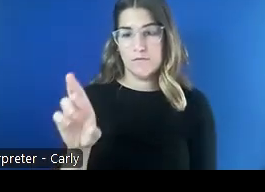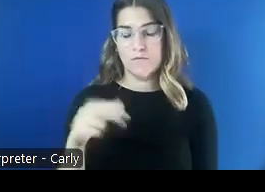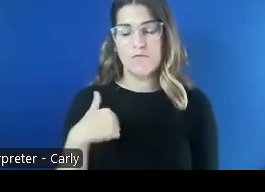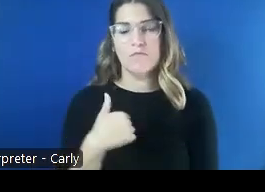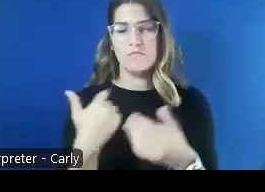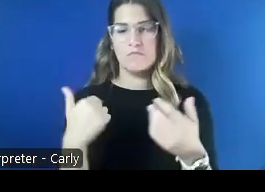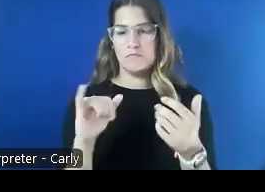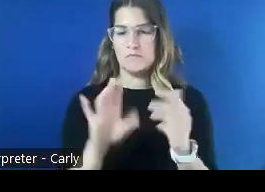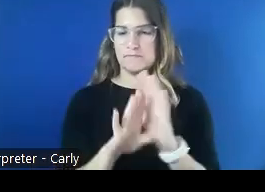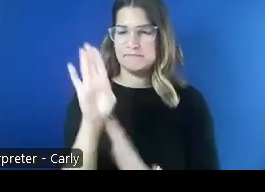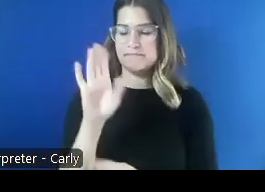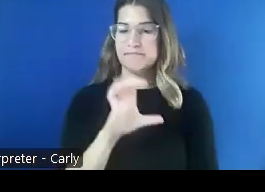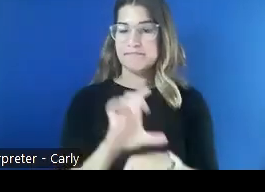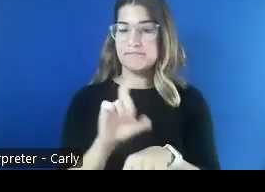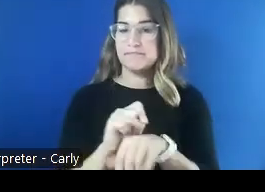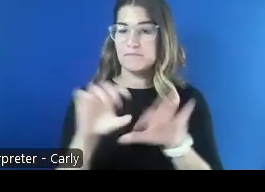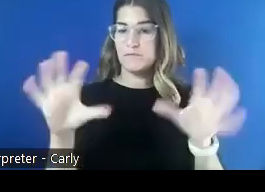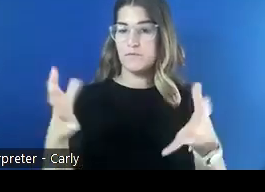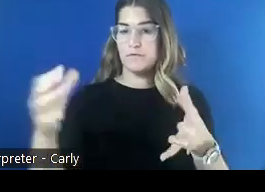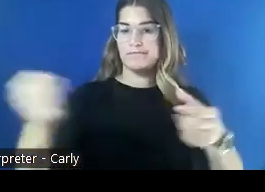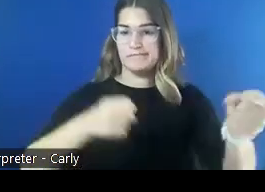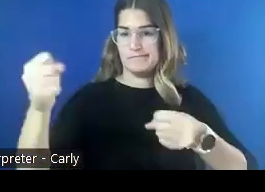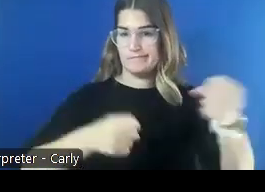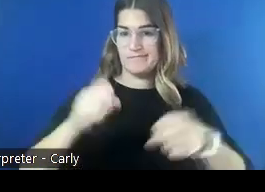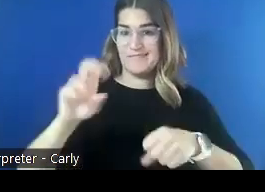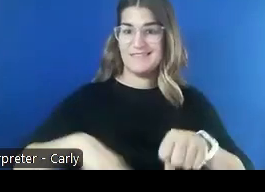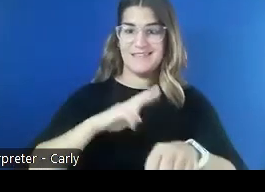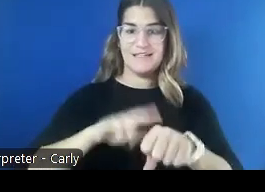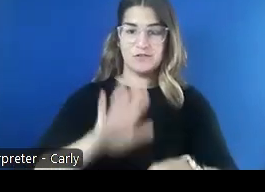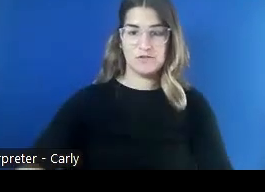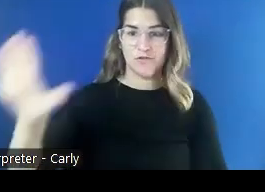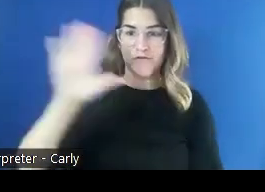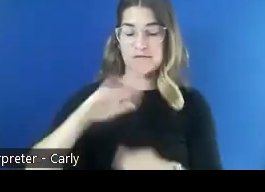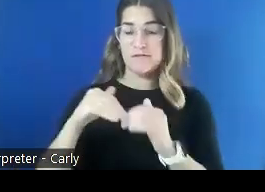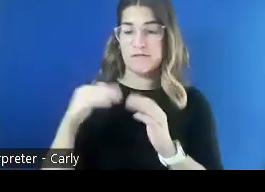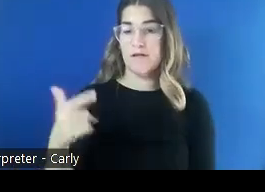Workforce um nationally so with colleagues at Georgetown we developed a professional certificate